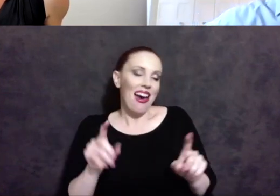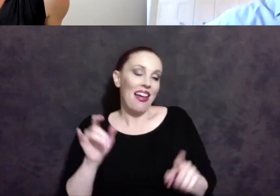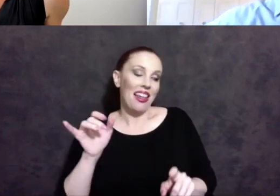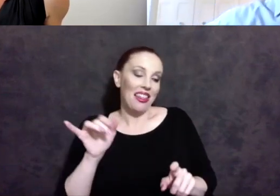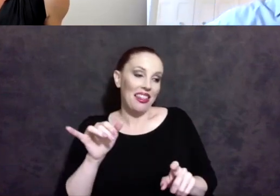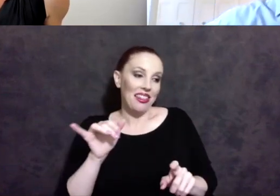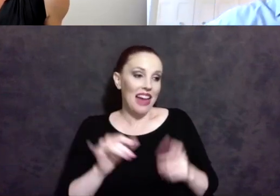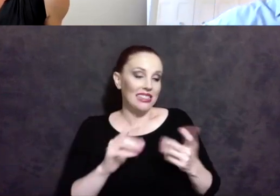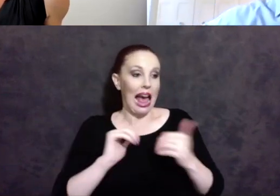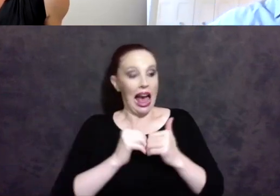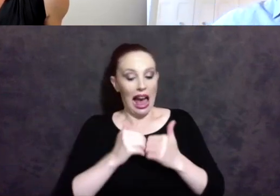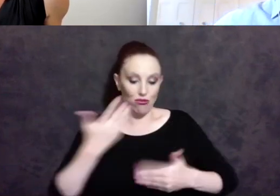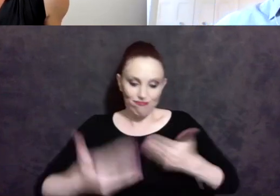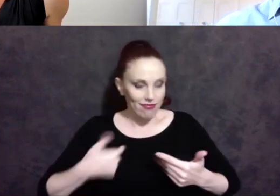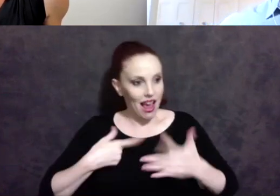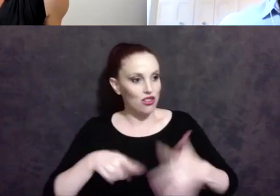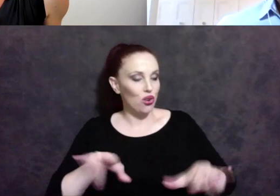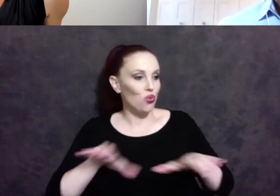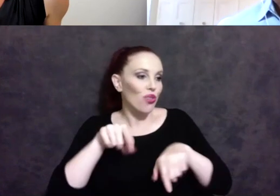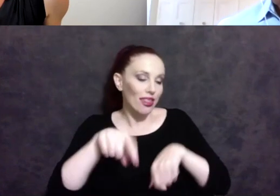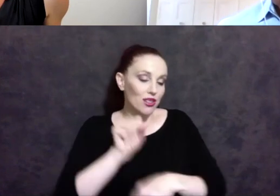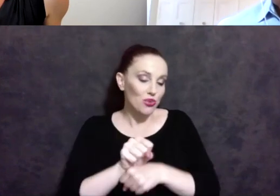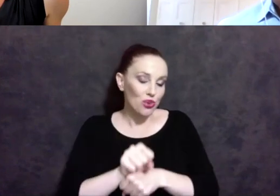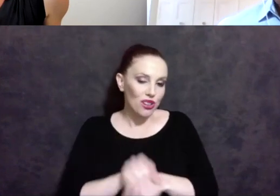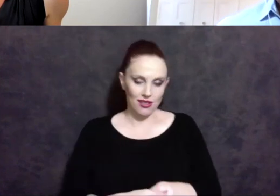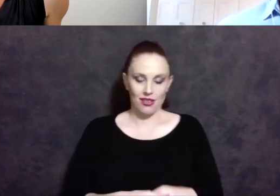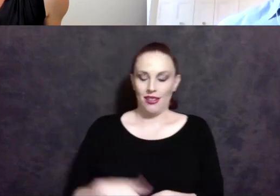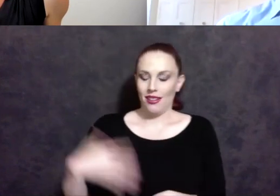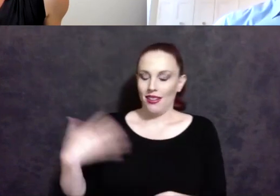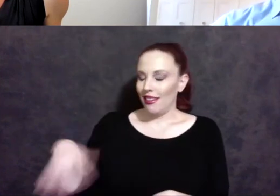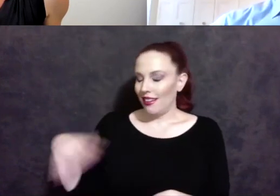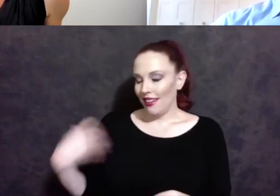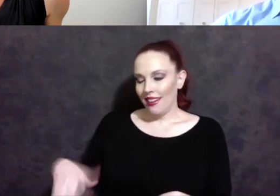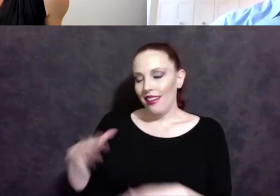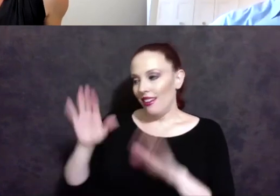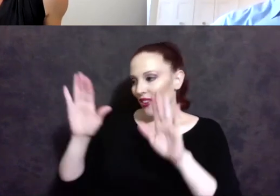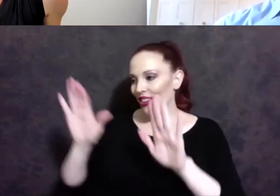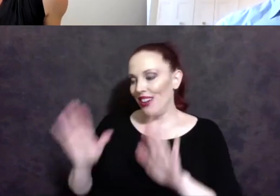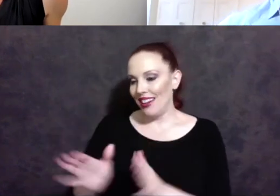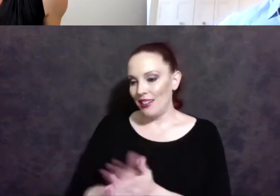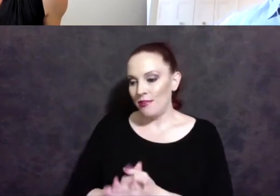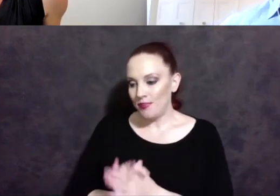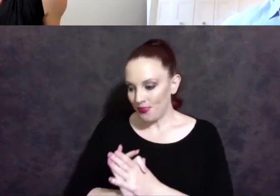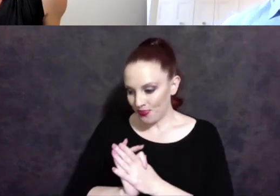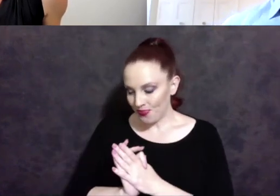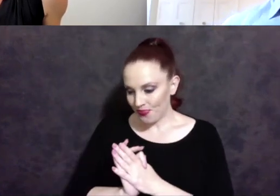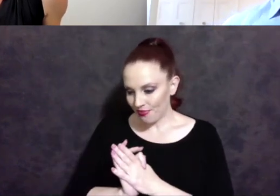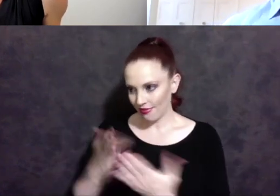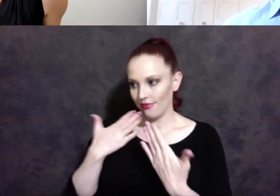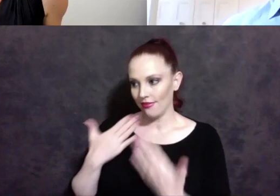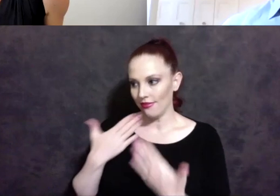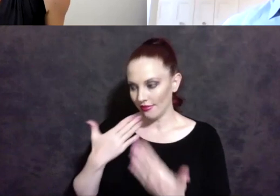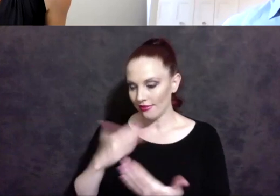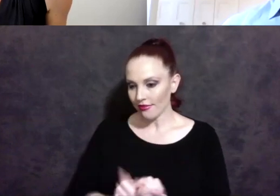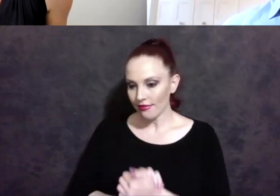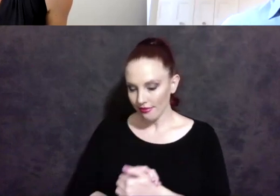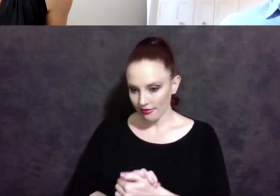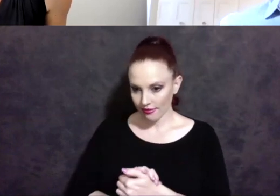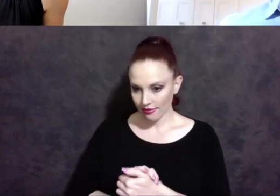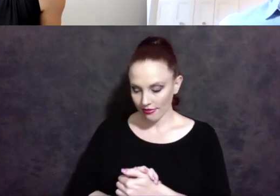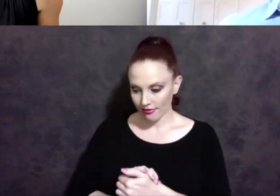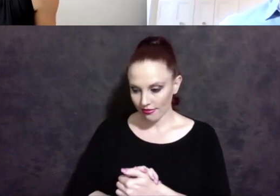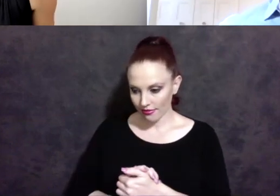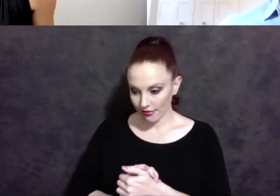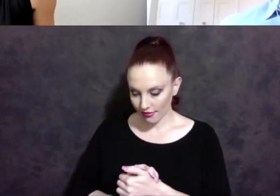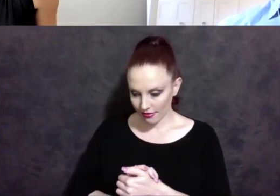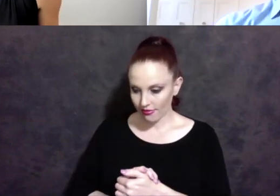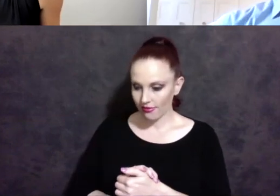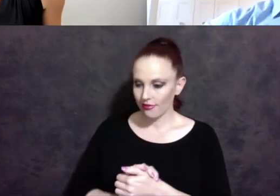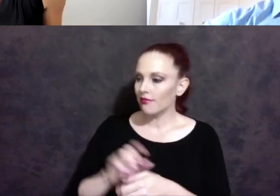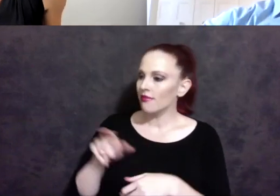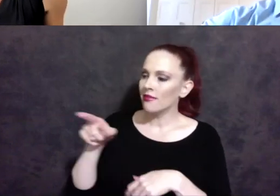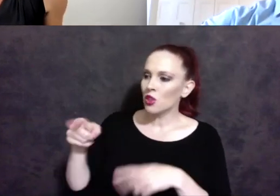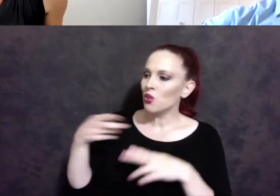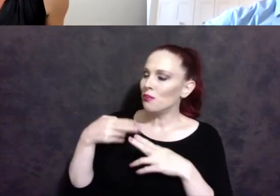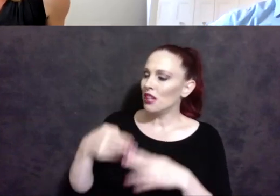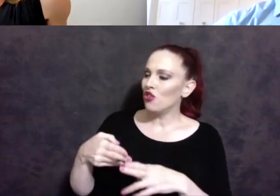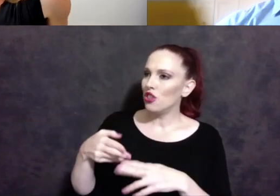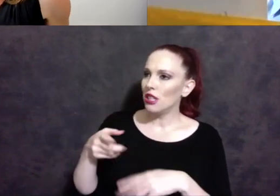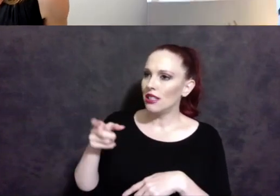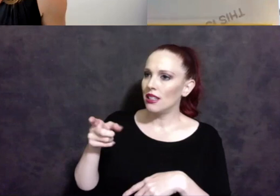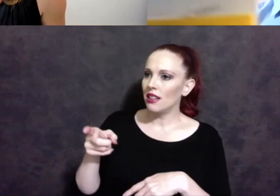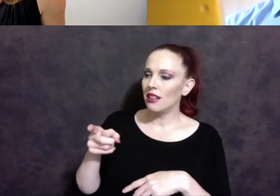to doing this work. Awesome. Great. You mentioned our events and